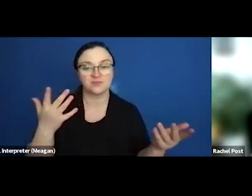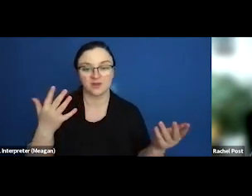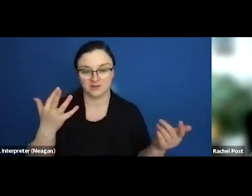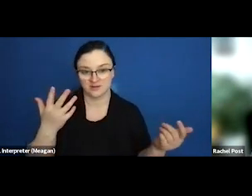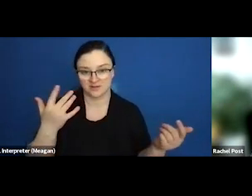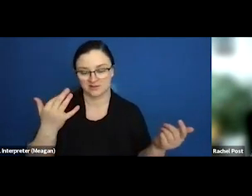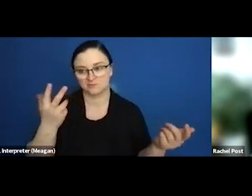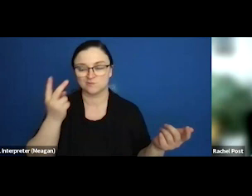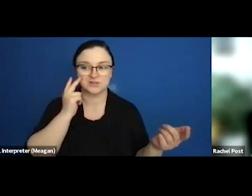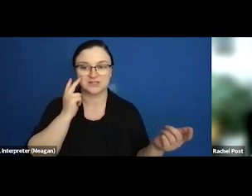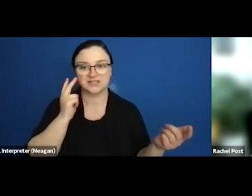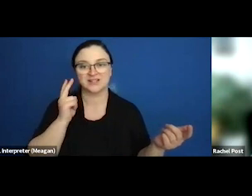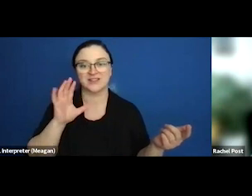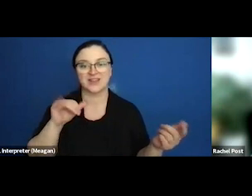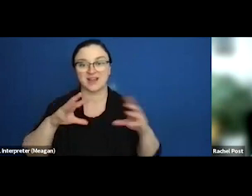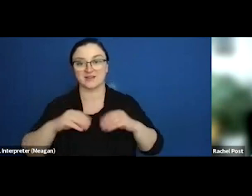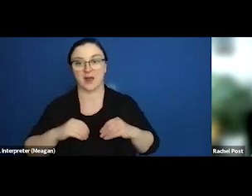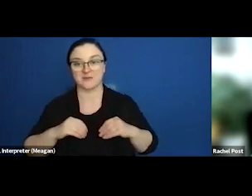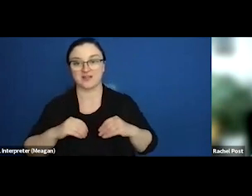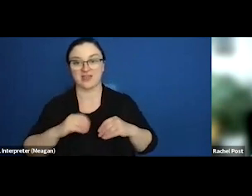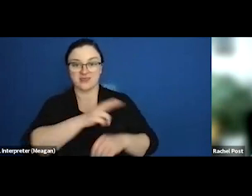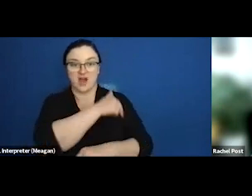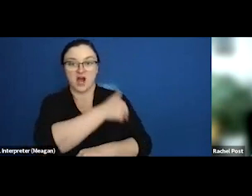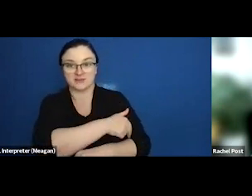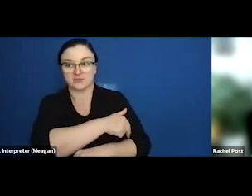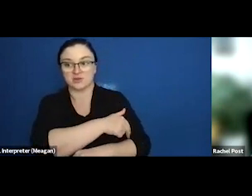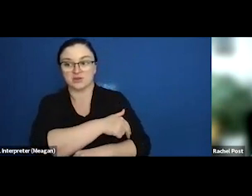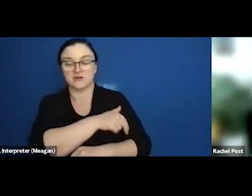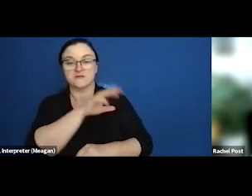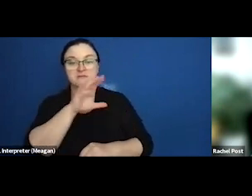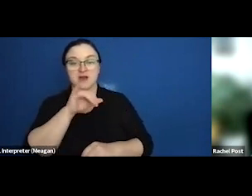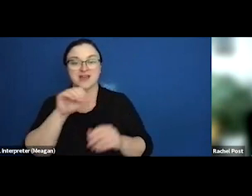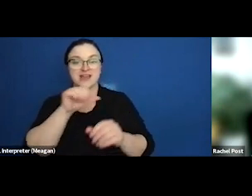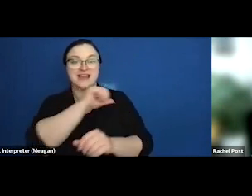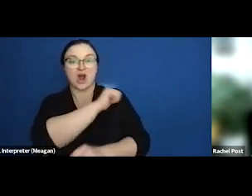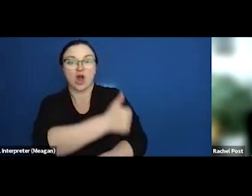Let's see, that is adopted by the hospital facility by an authorized body of the hospital facility.